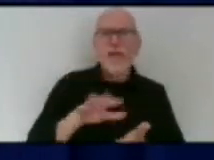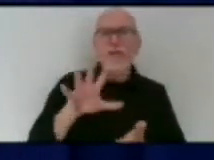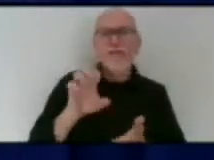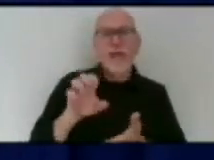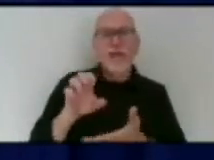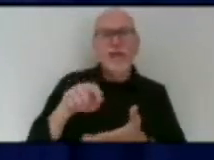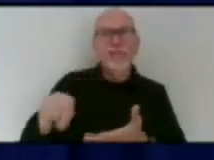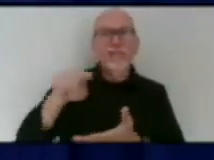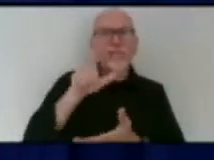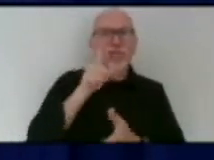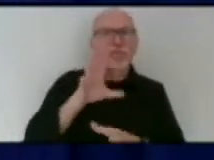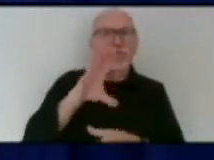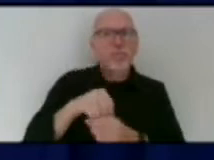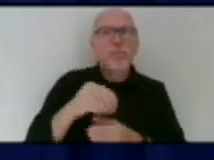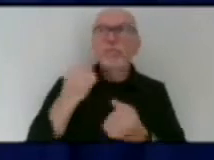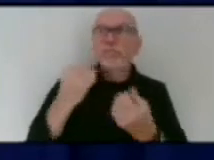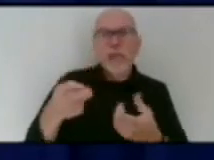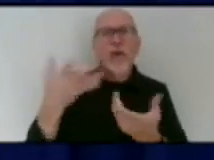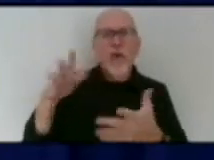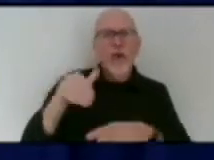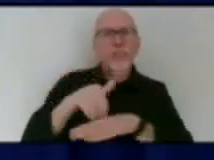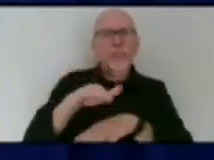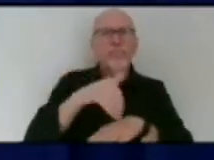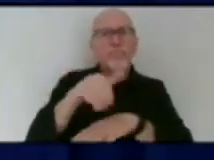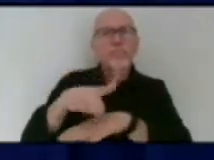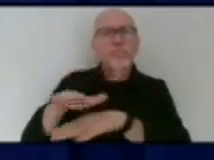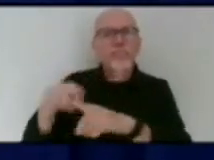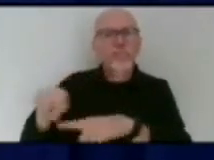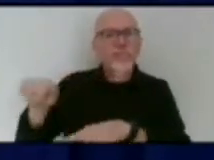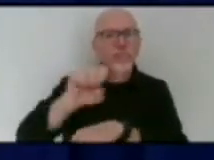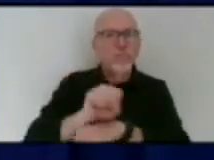been matched with long term care facilities. A new survey is going out